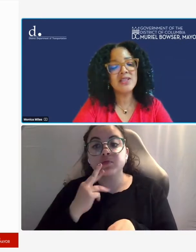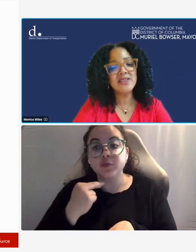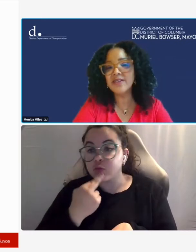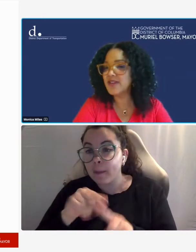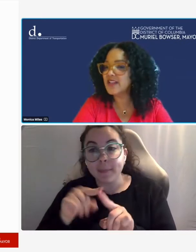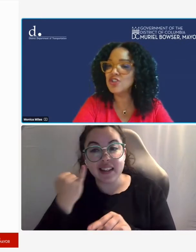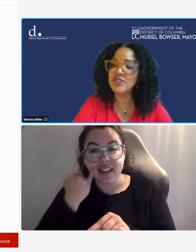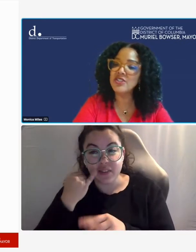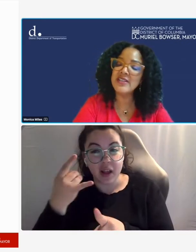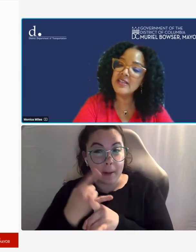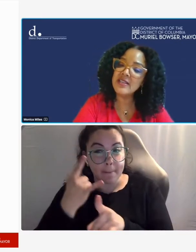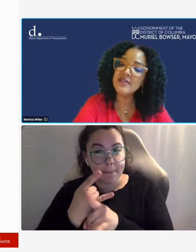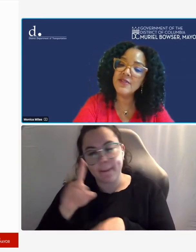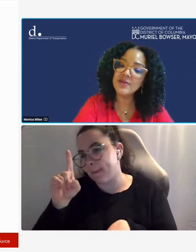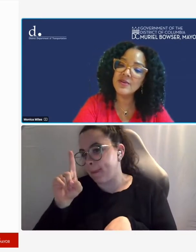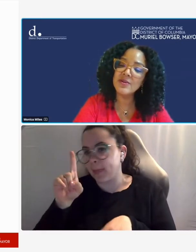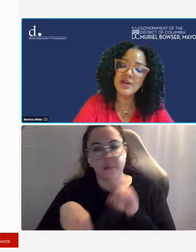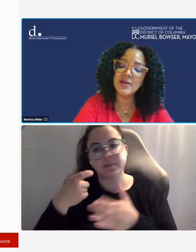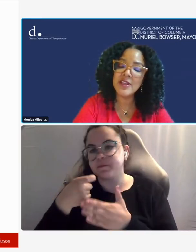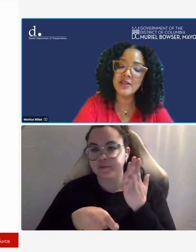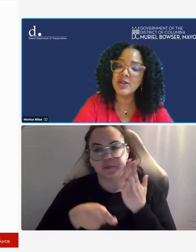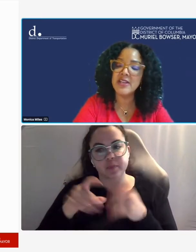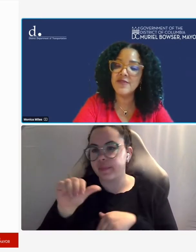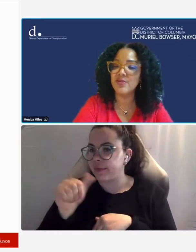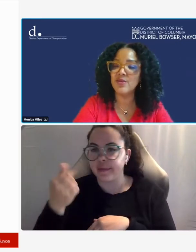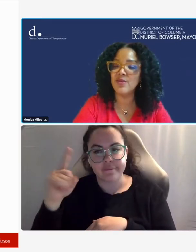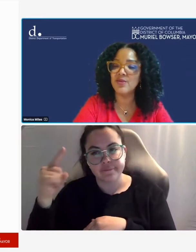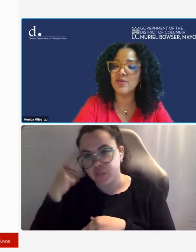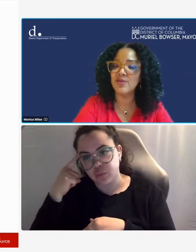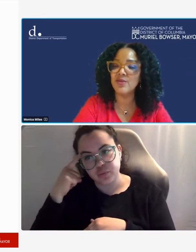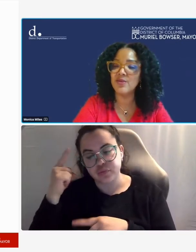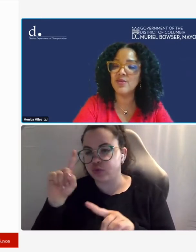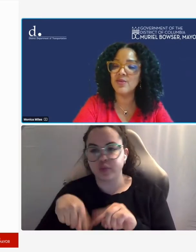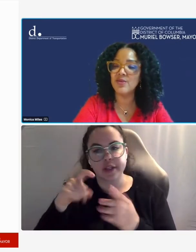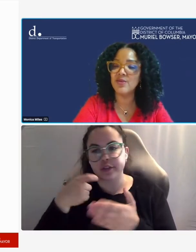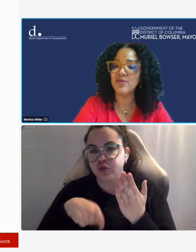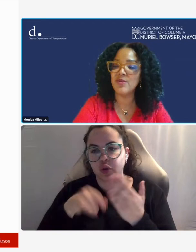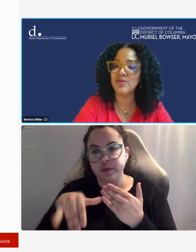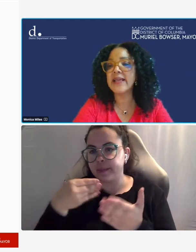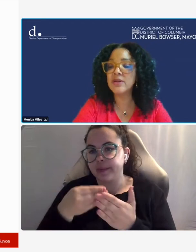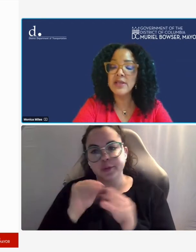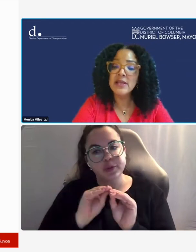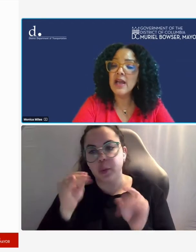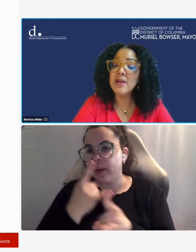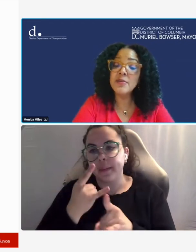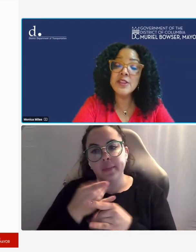there you can't charge it to any federal uh on any federal contract so no alcohol is allowed um